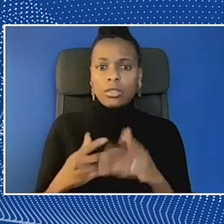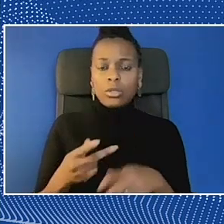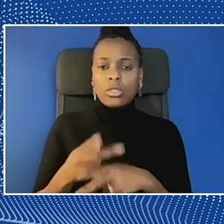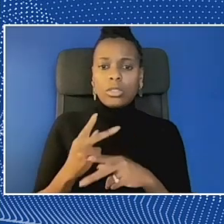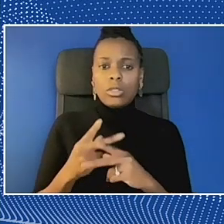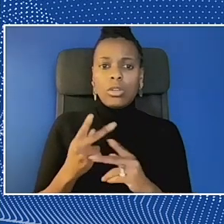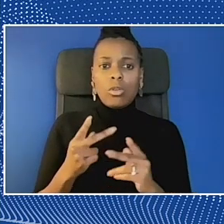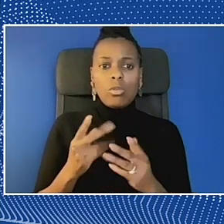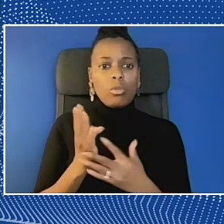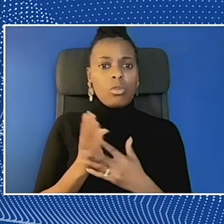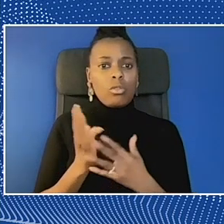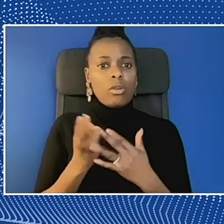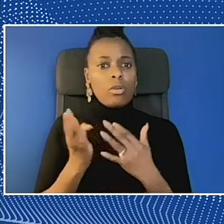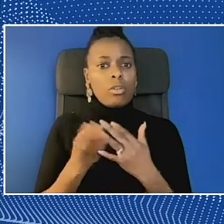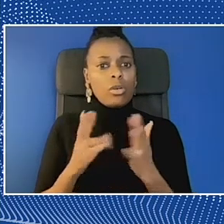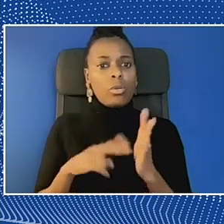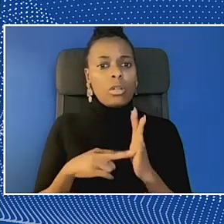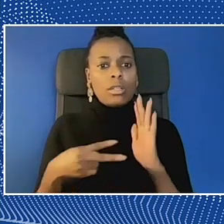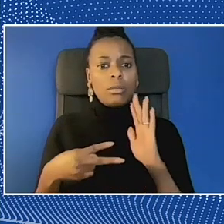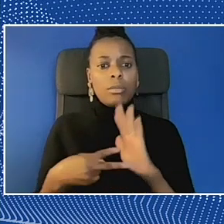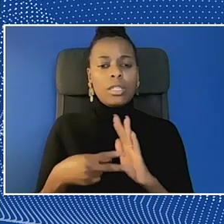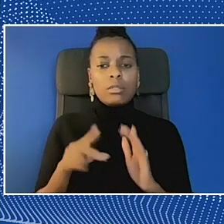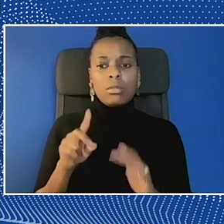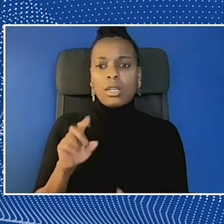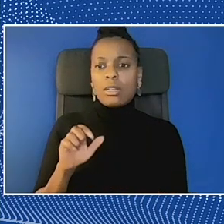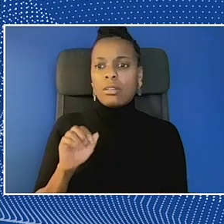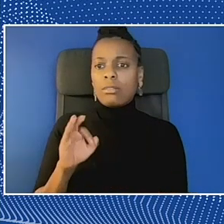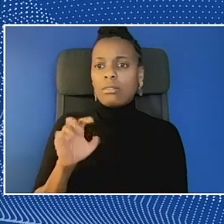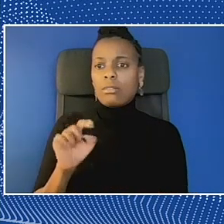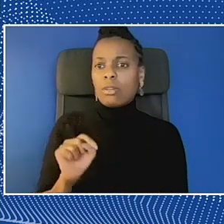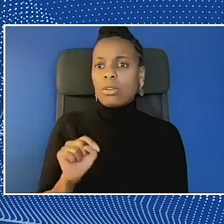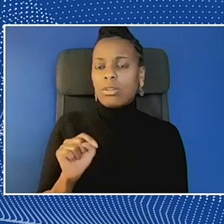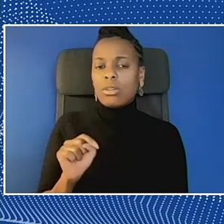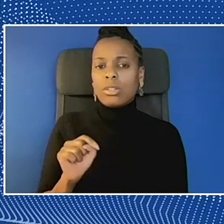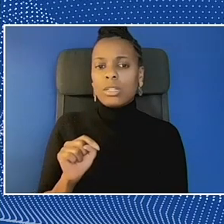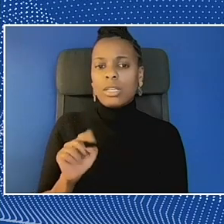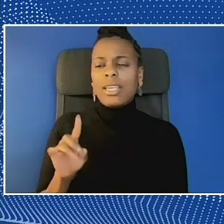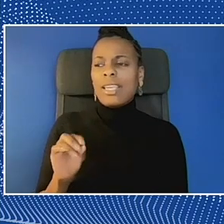I think by putting 80% to me, it suggests that you then need to tell us how you